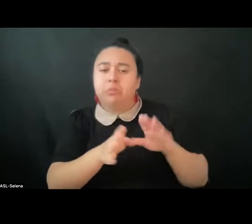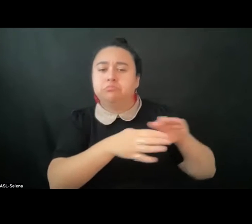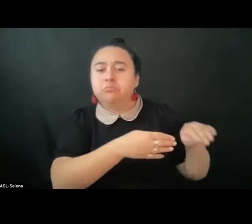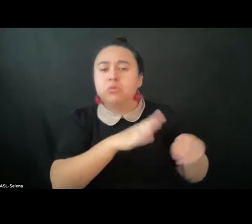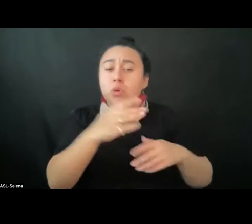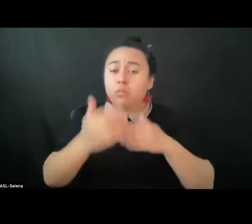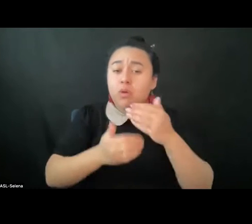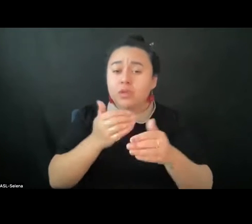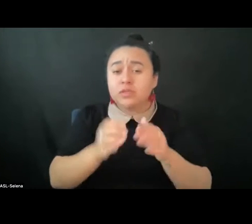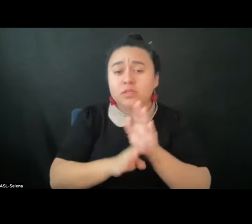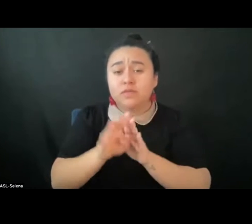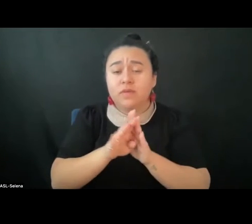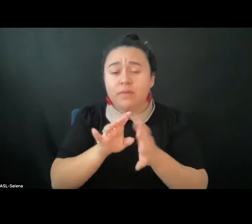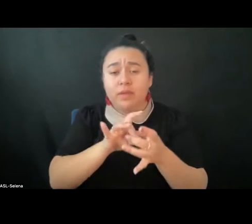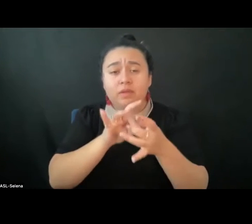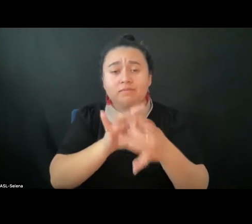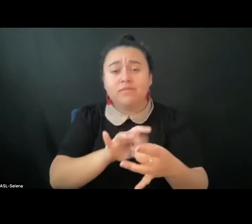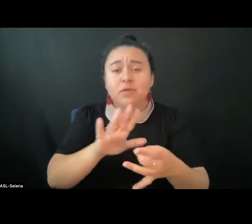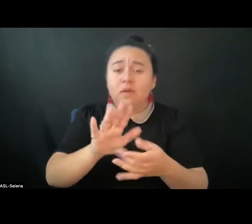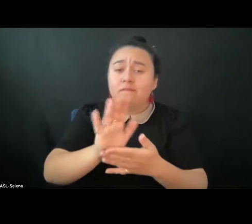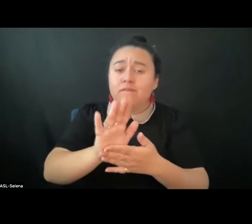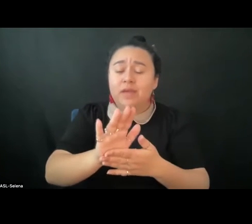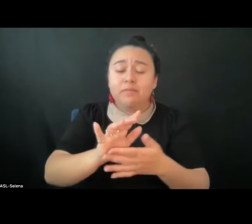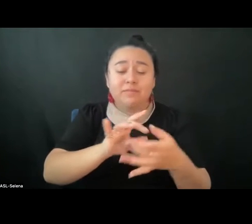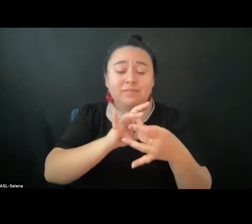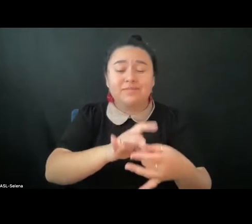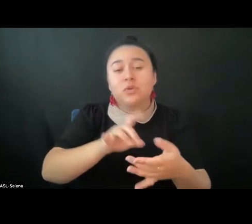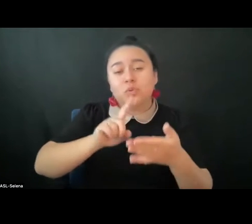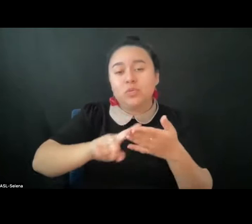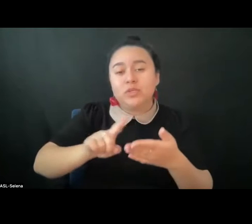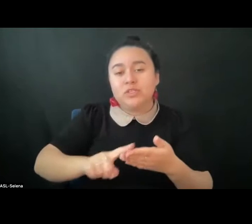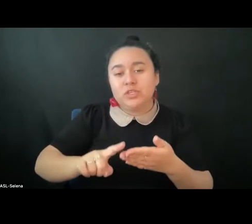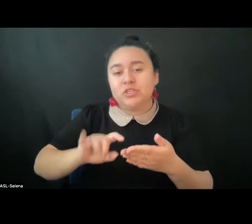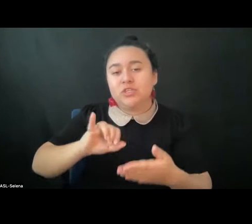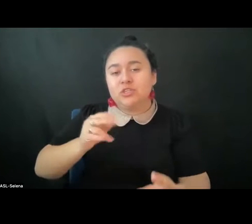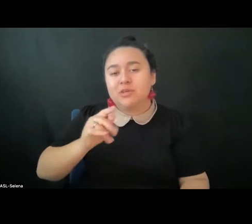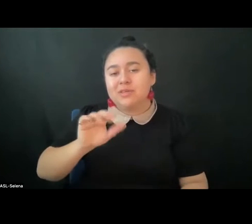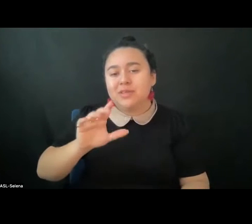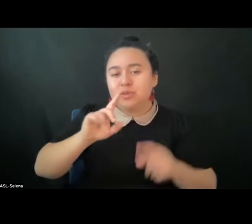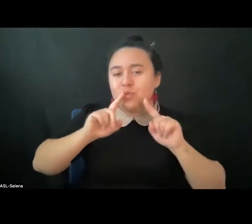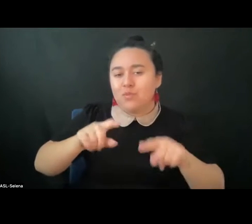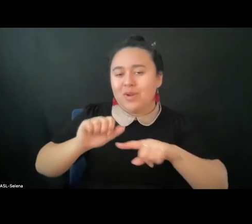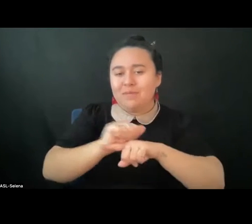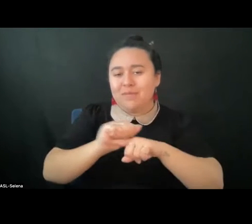process is in terms of developing and grounding your film in research and journalistic practice. We will talk about this a little more later.